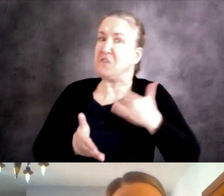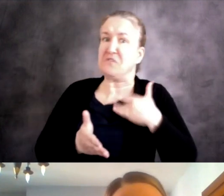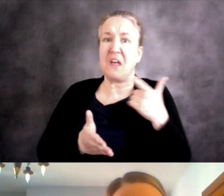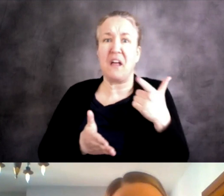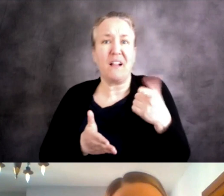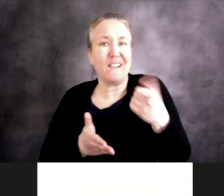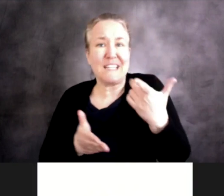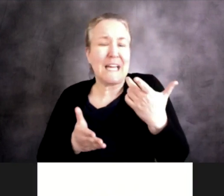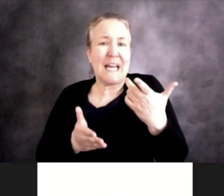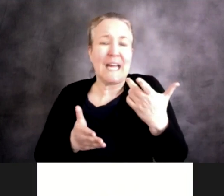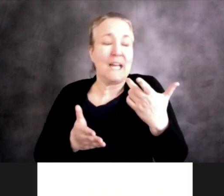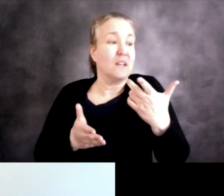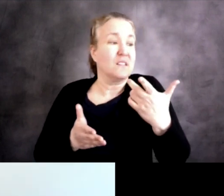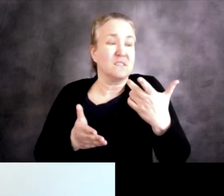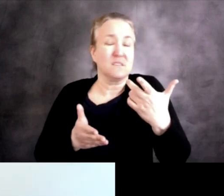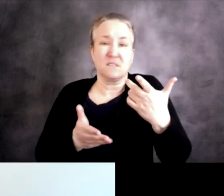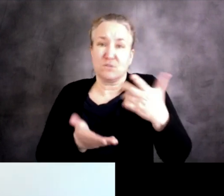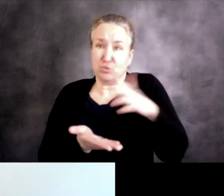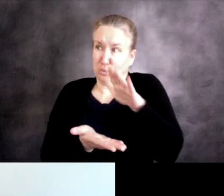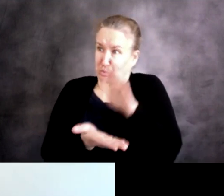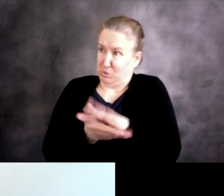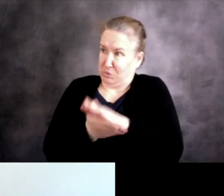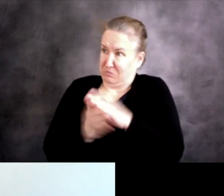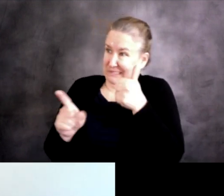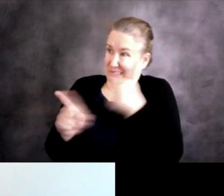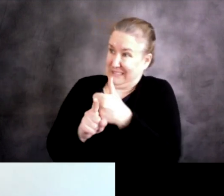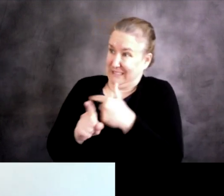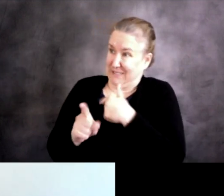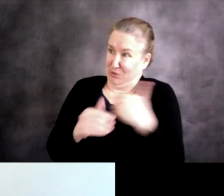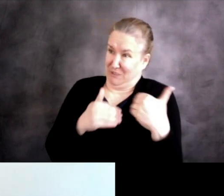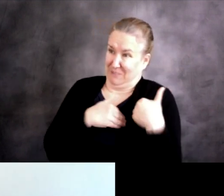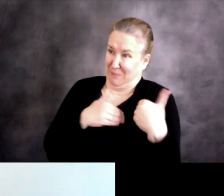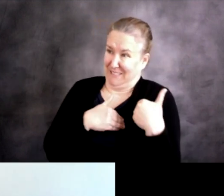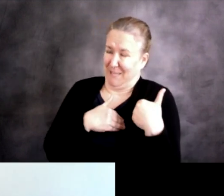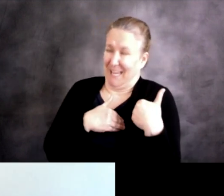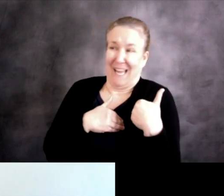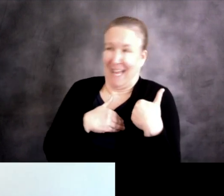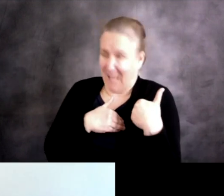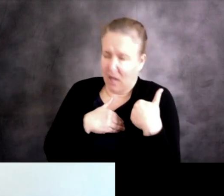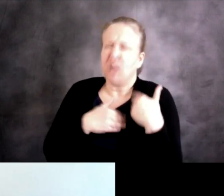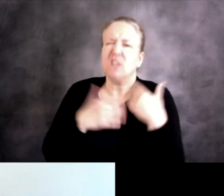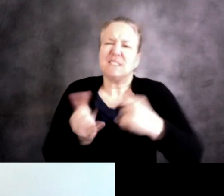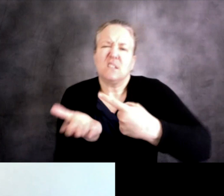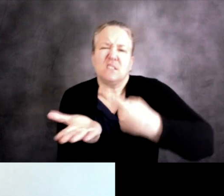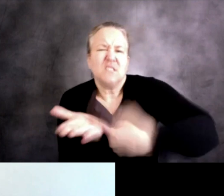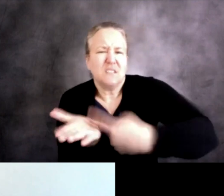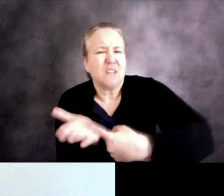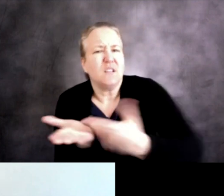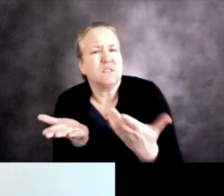of something a school has a responsibility for, you should still talk about it. Ask. Ask about it